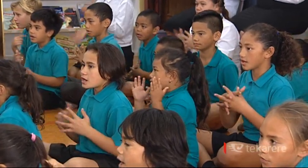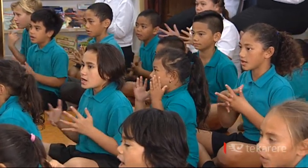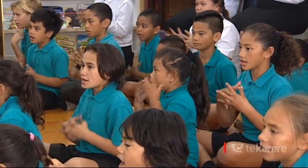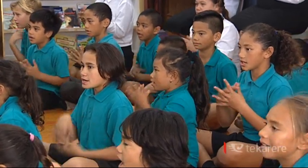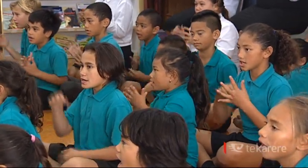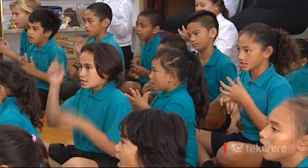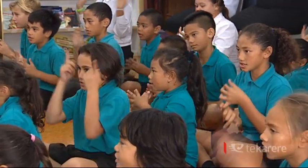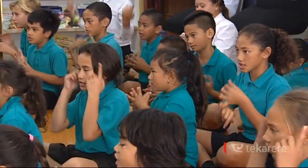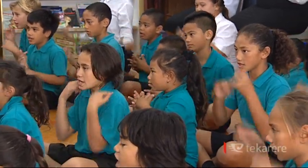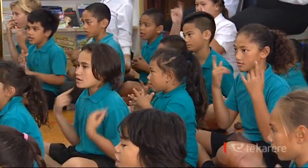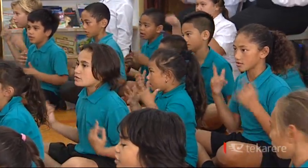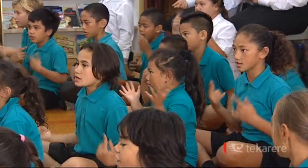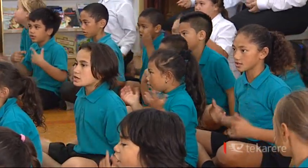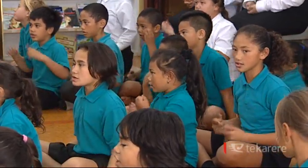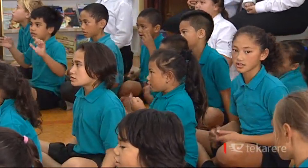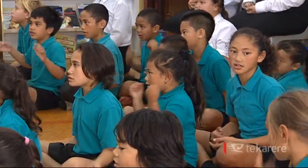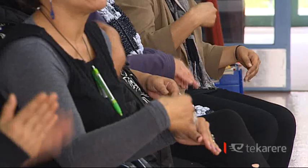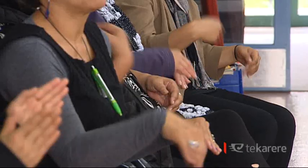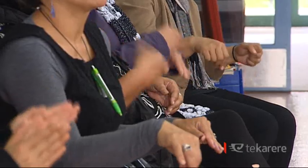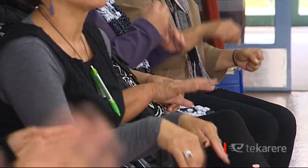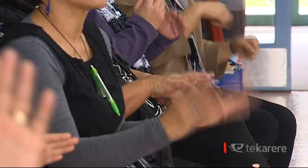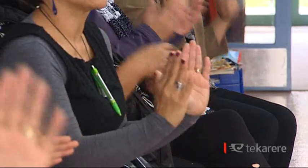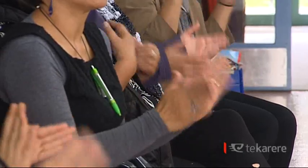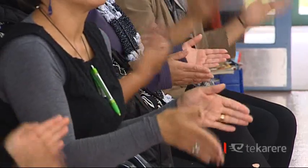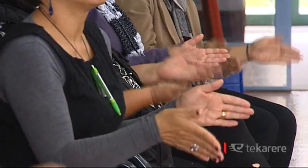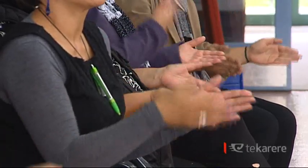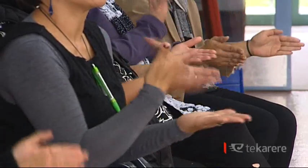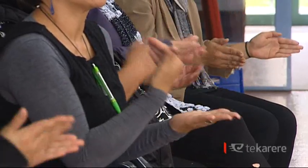With the support of the teachers and the students,